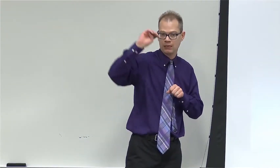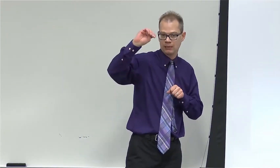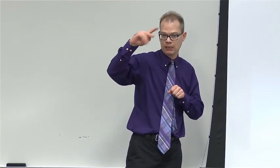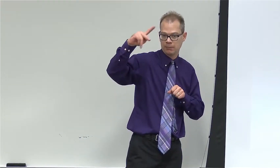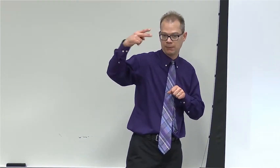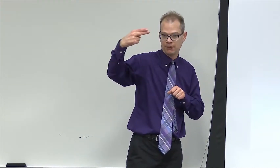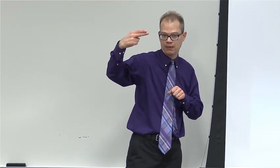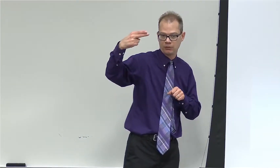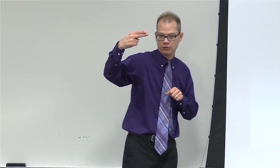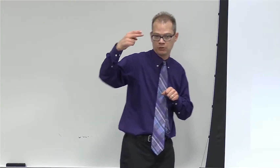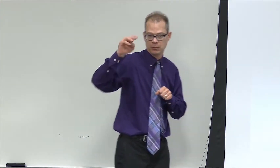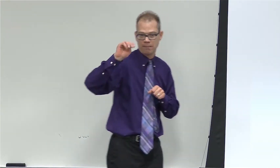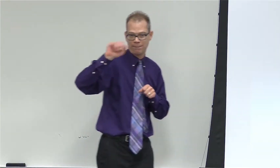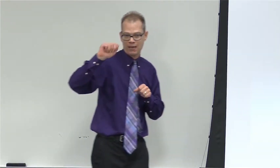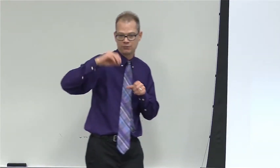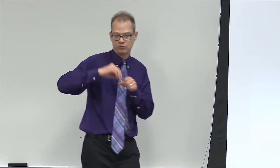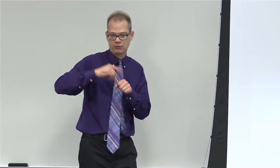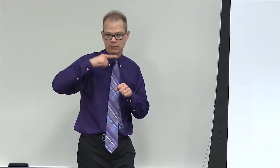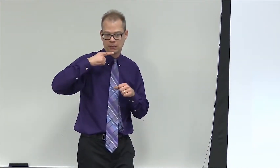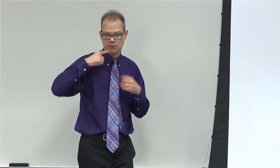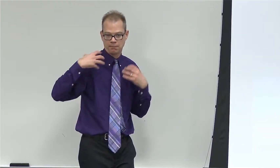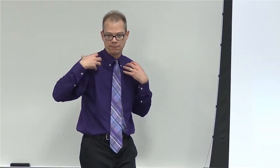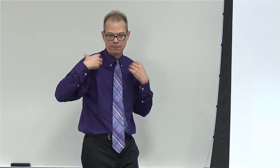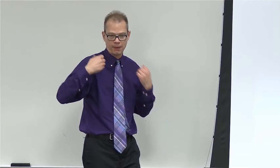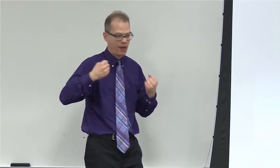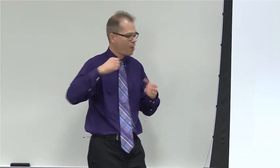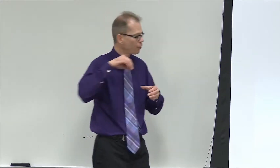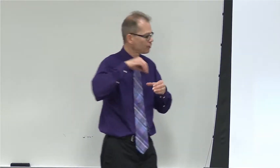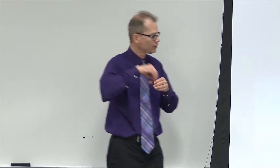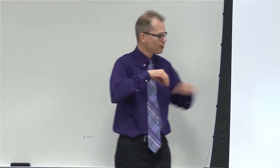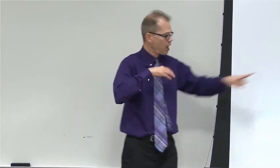And during that time, I got my MPH, Masters of Public Health,